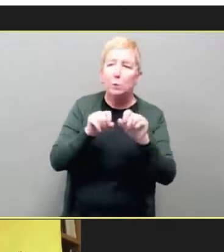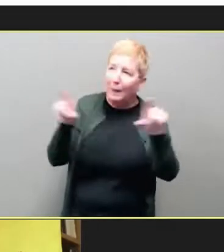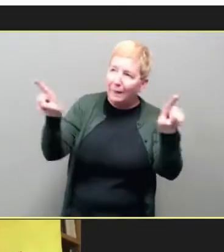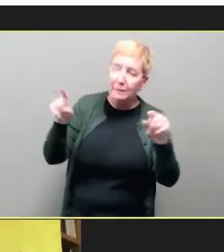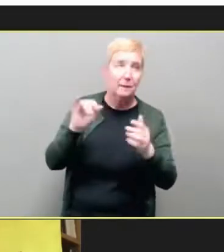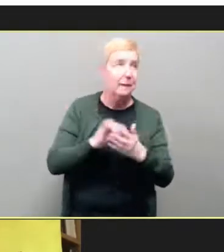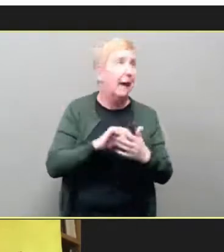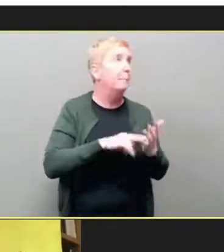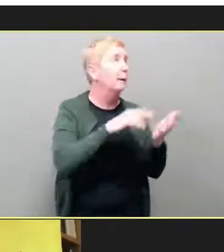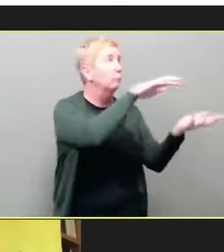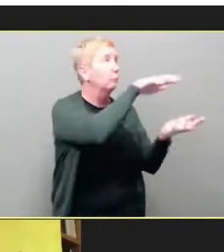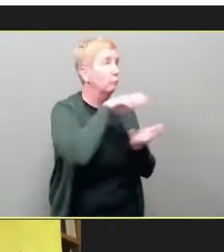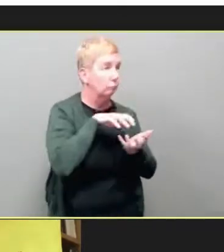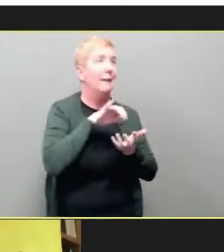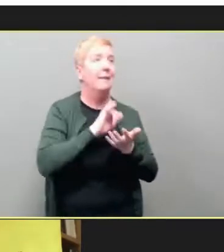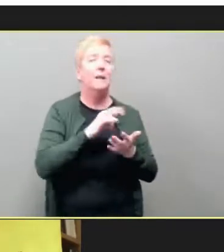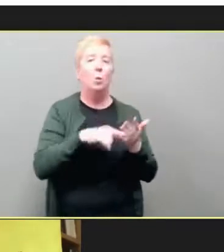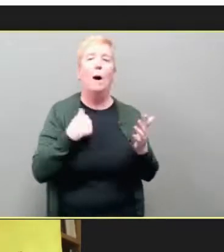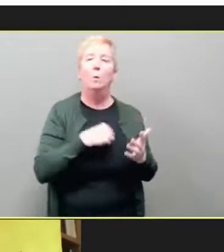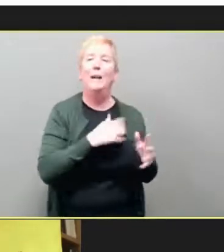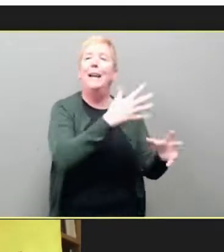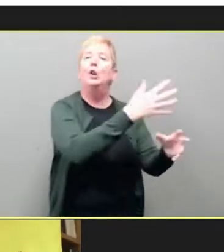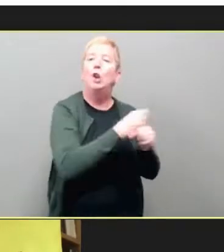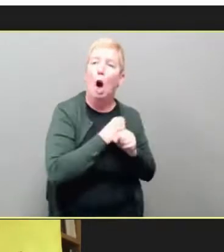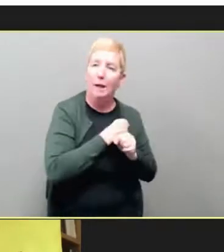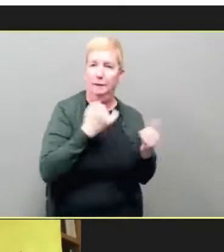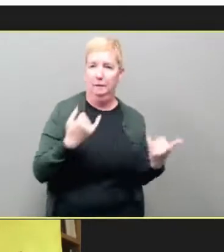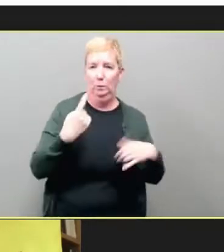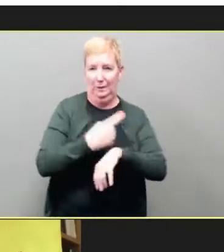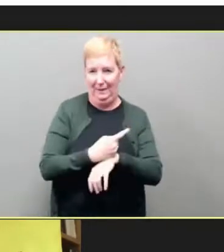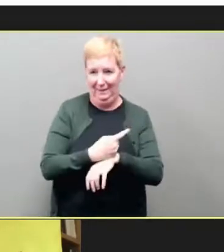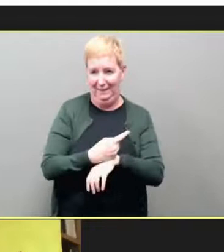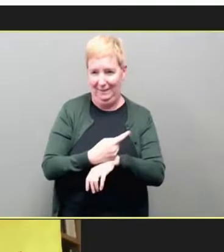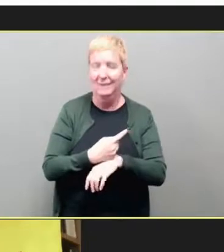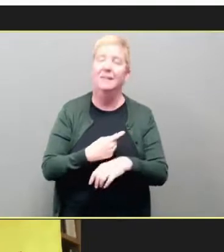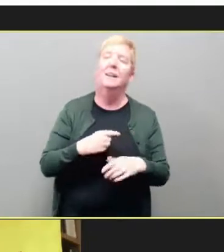officially today. But of course the death gets filed back in the